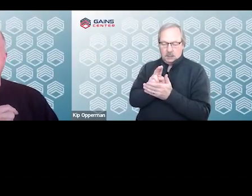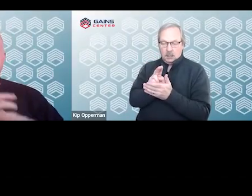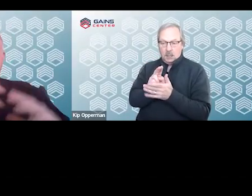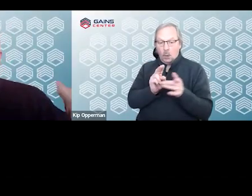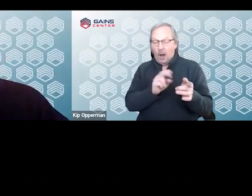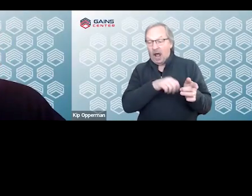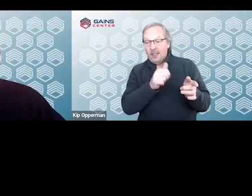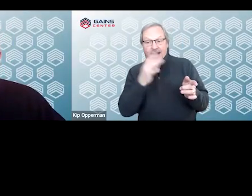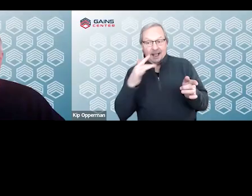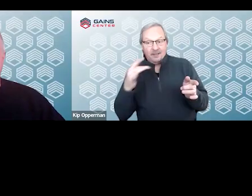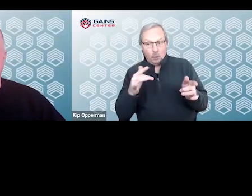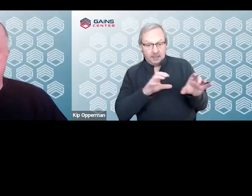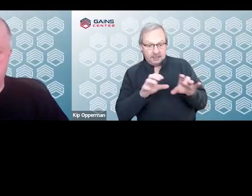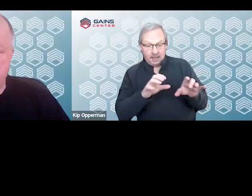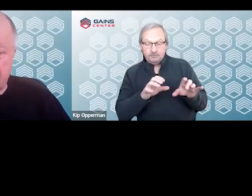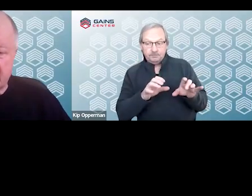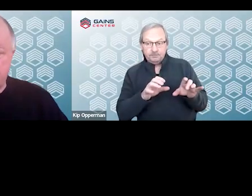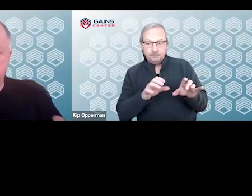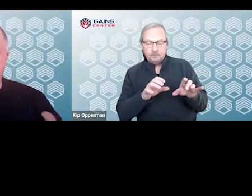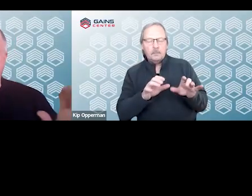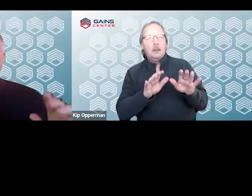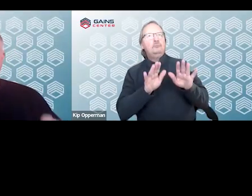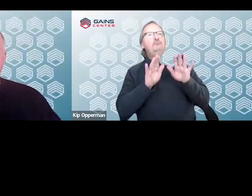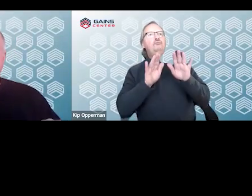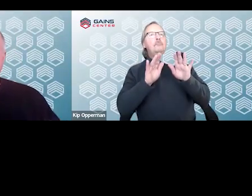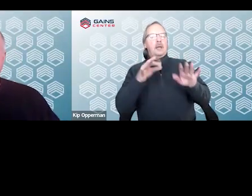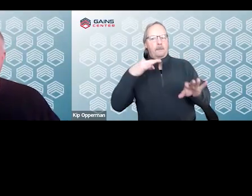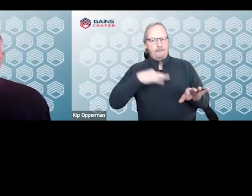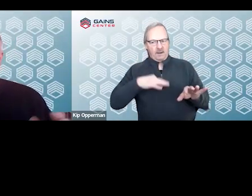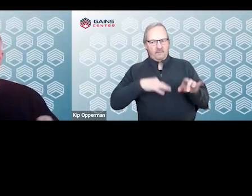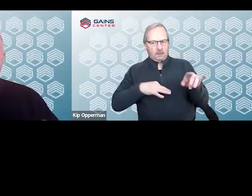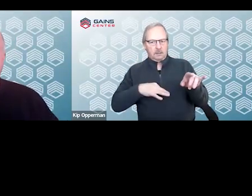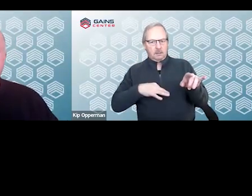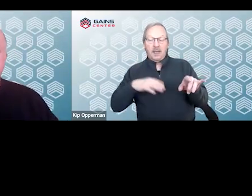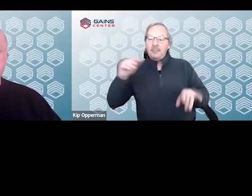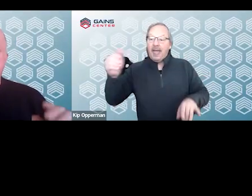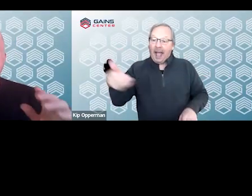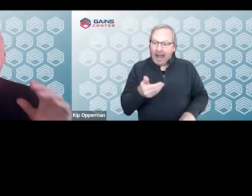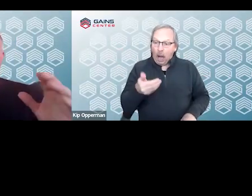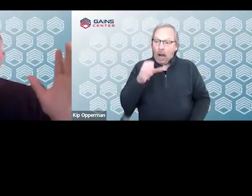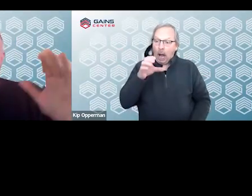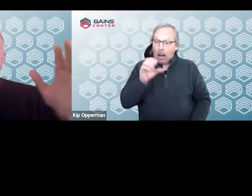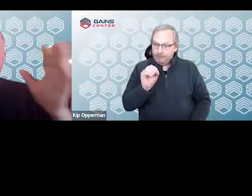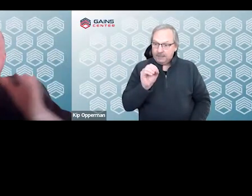that really has been a tremendous benefit is they've hired a company that